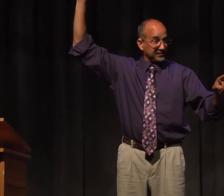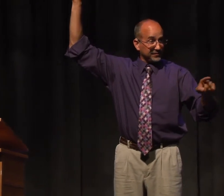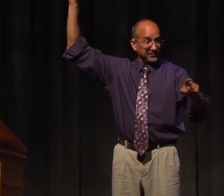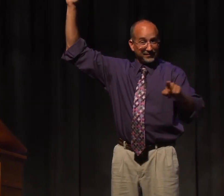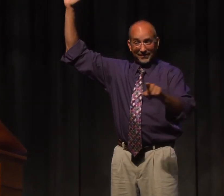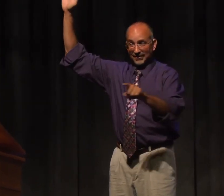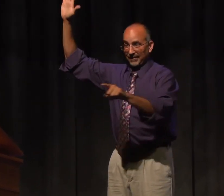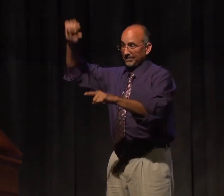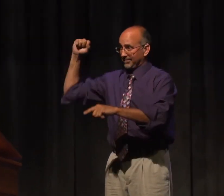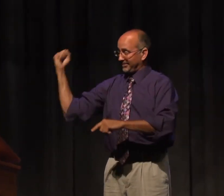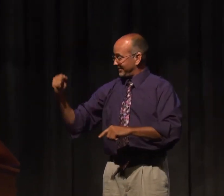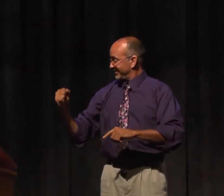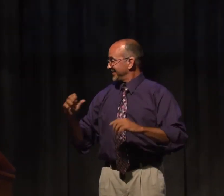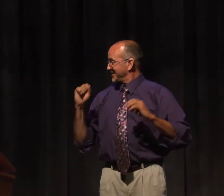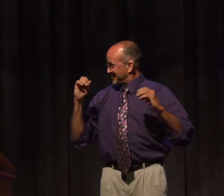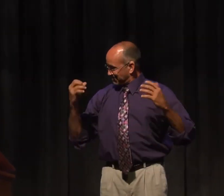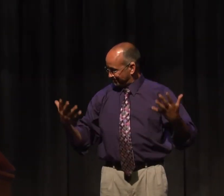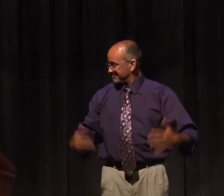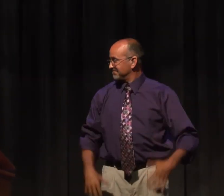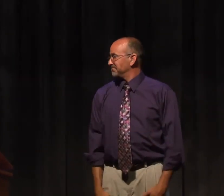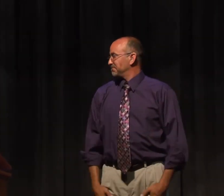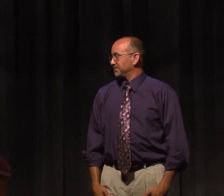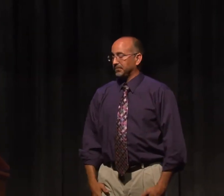You're ready to live? Yes.